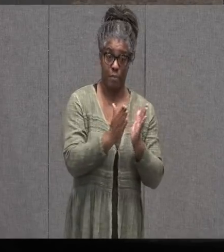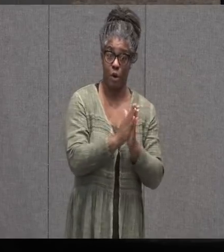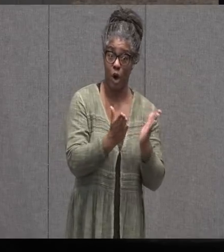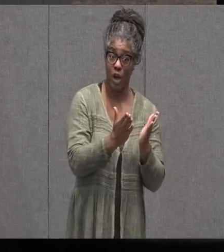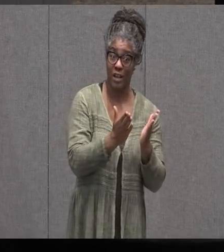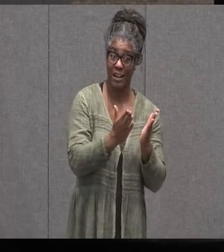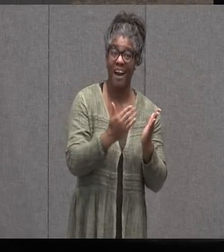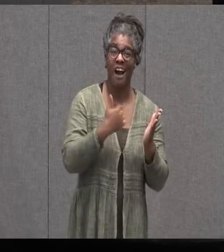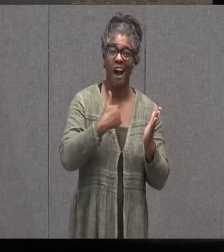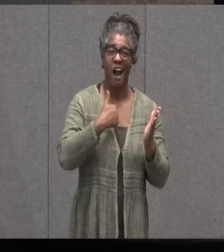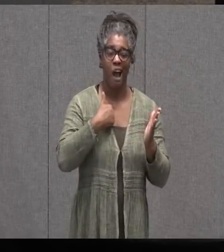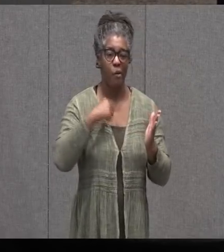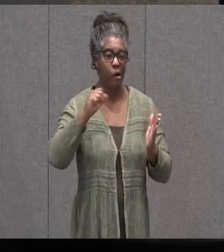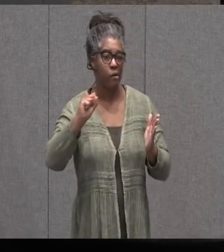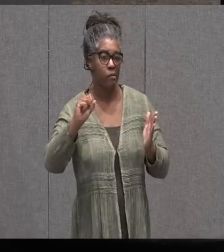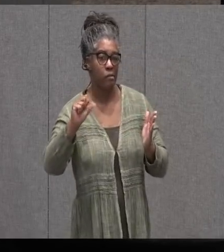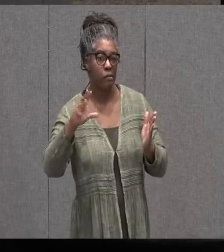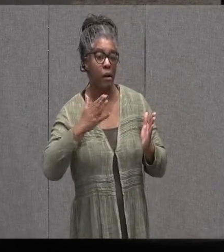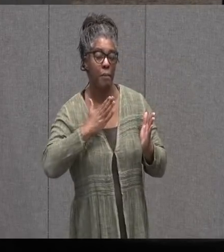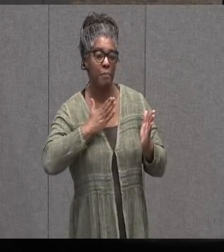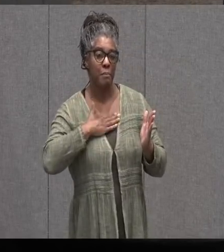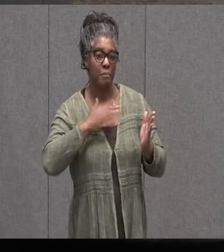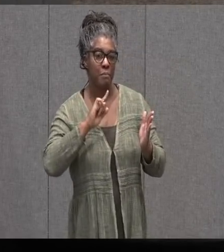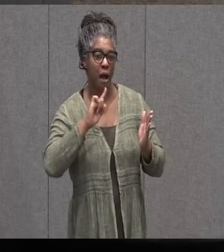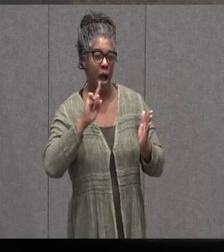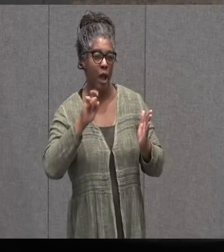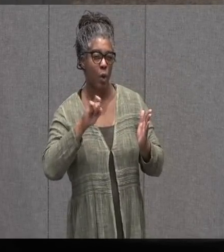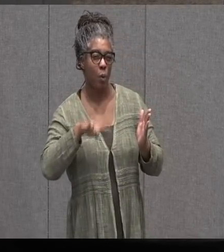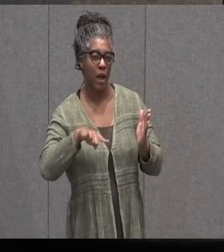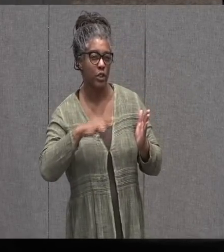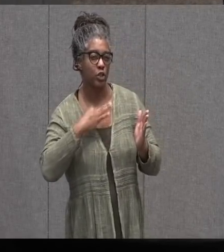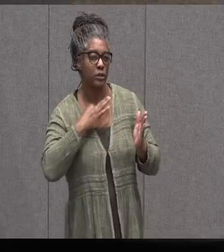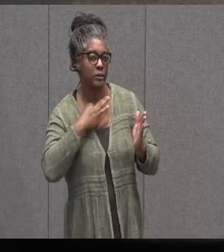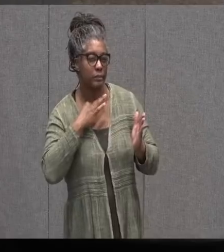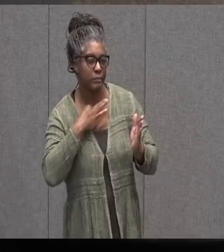We will also practice reading some predictable text